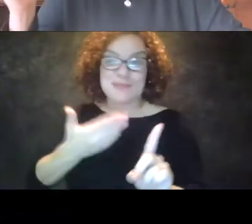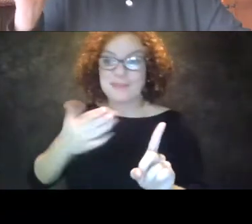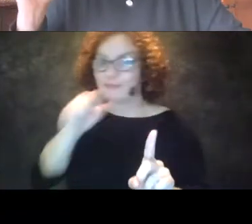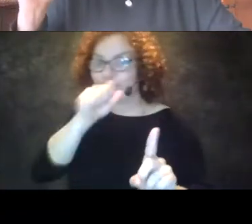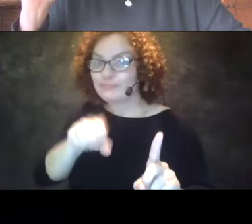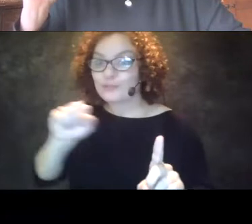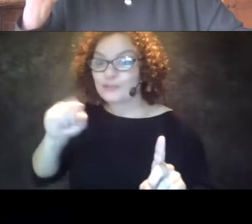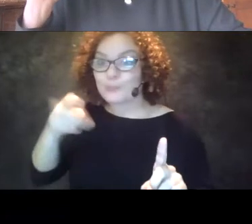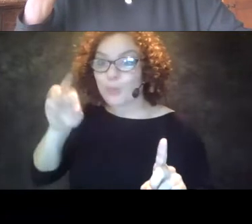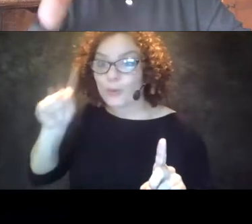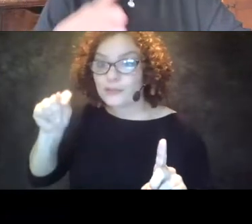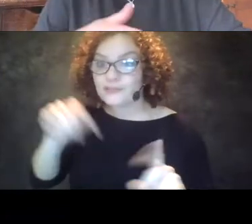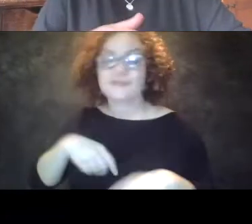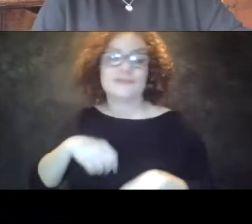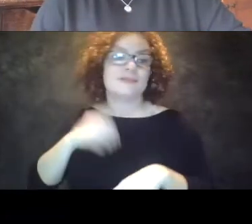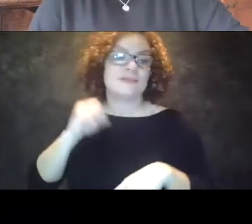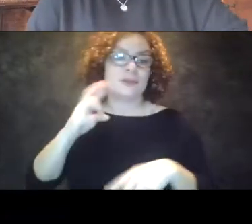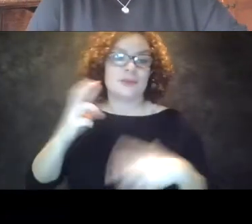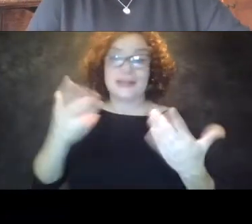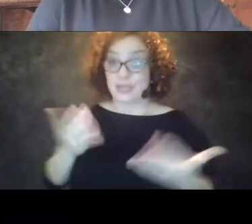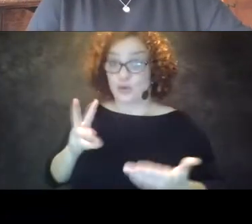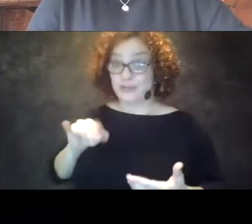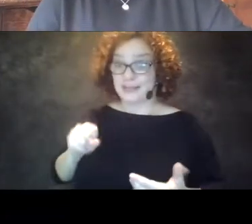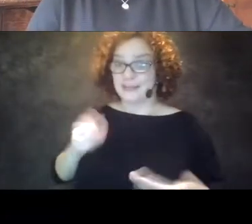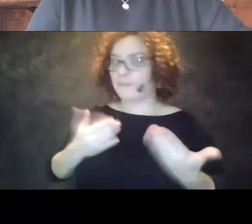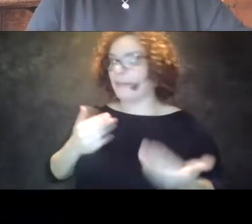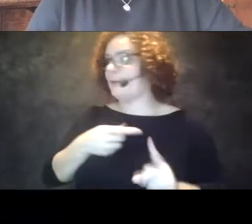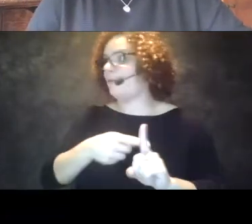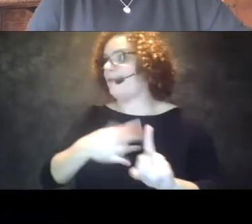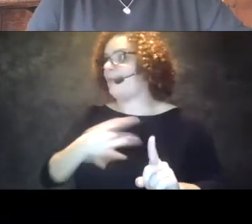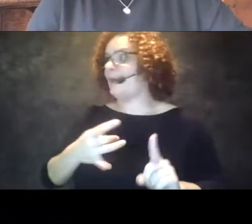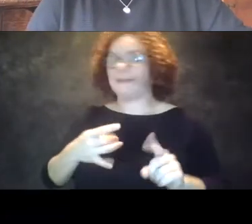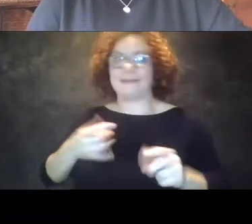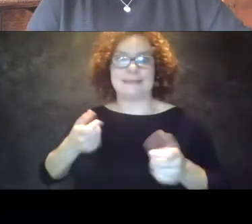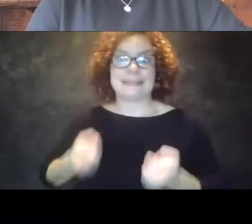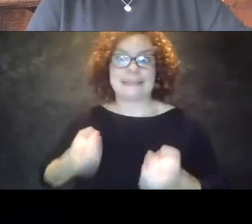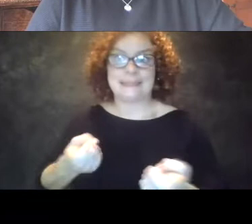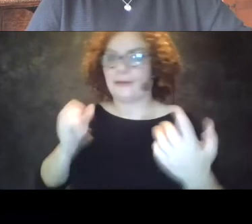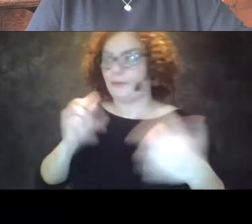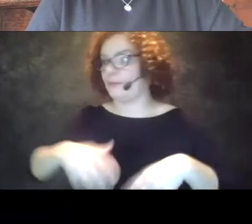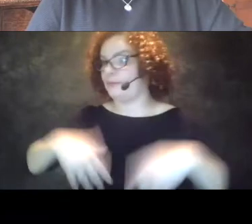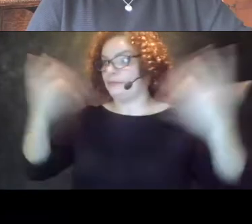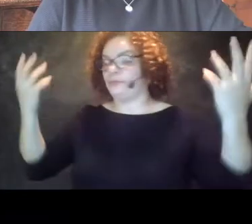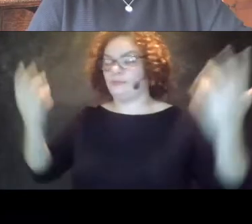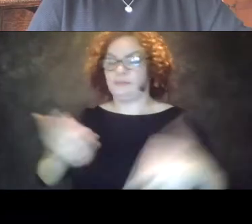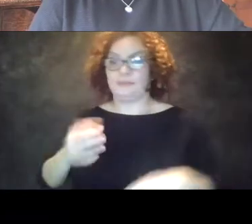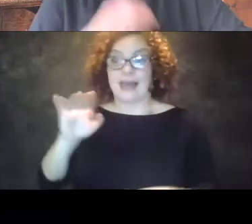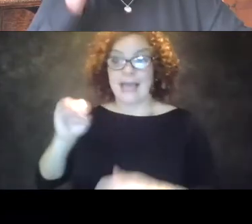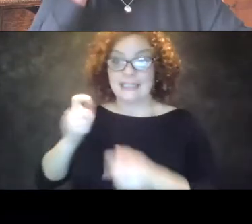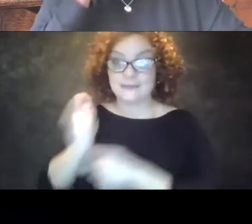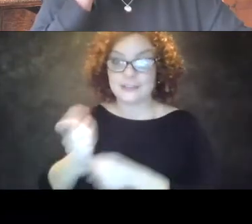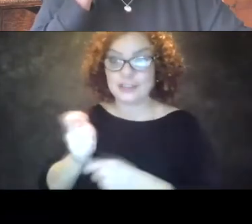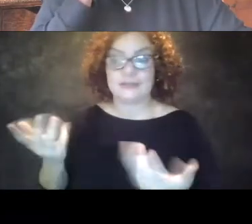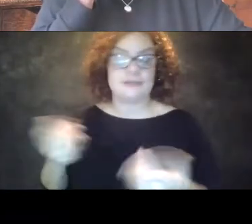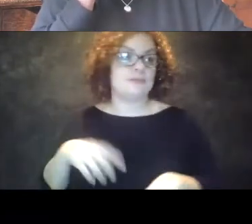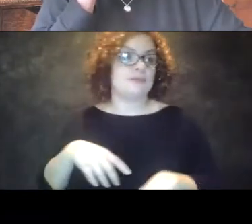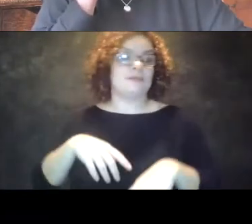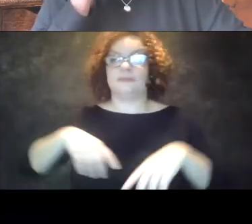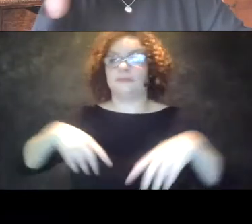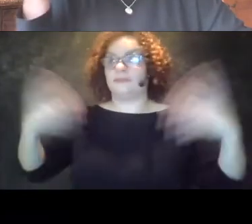enjoys in Wisconsin, you know, enjoys skiing, or ice fishing, or go going, you know, fishing